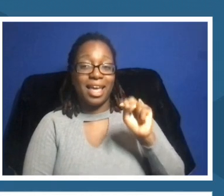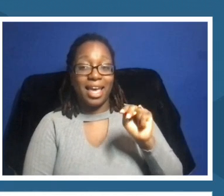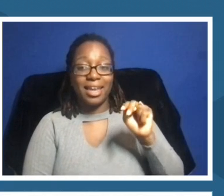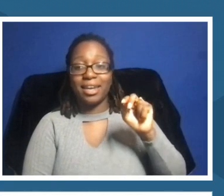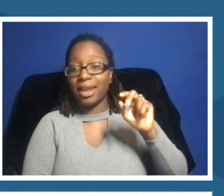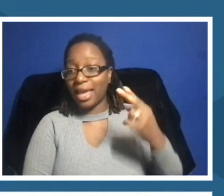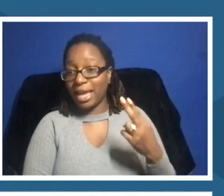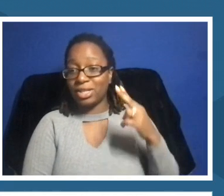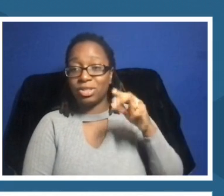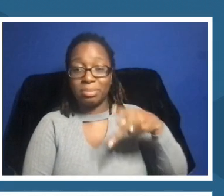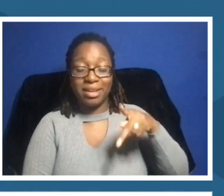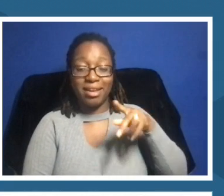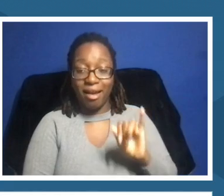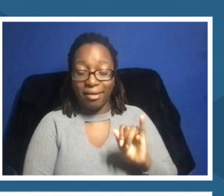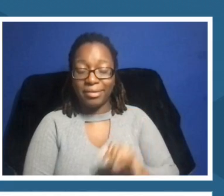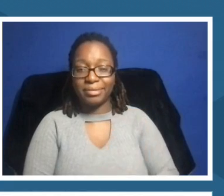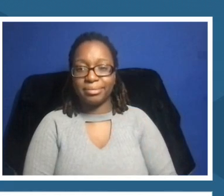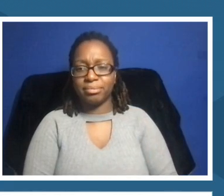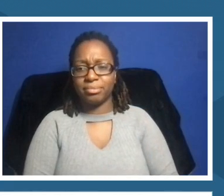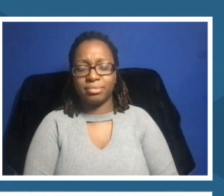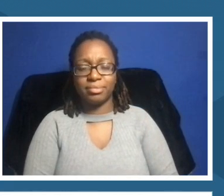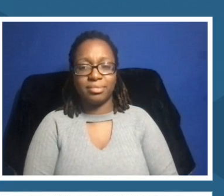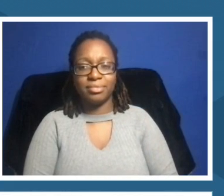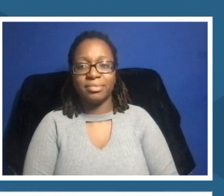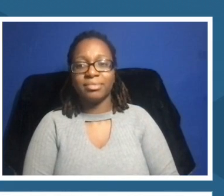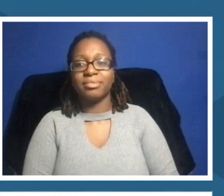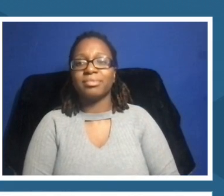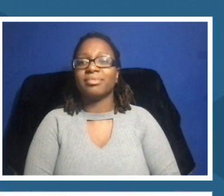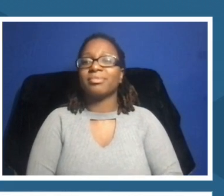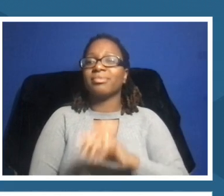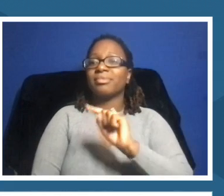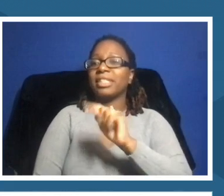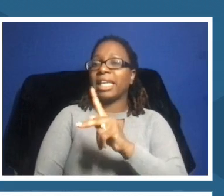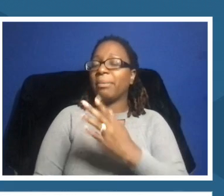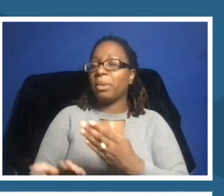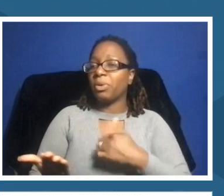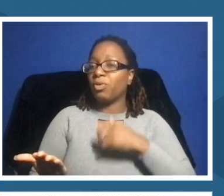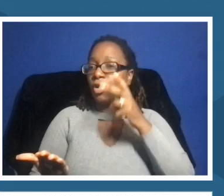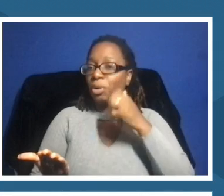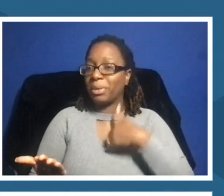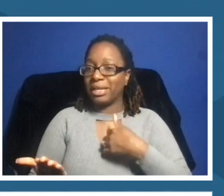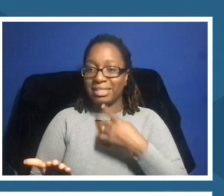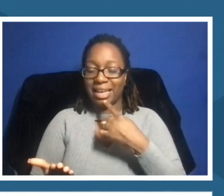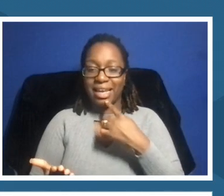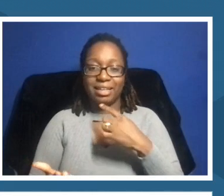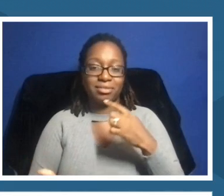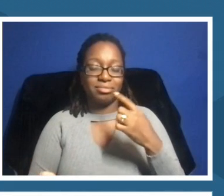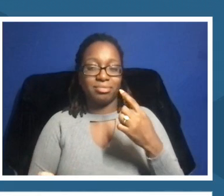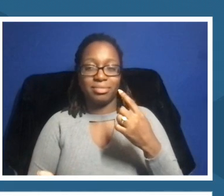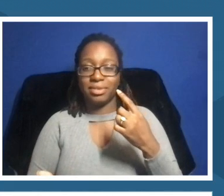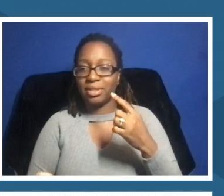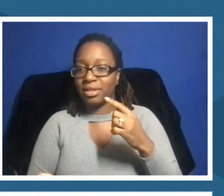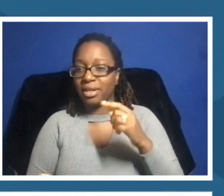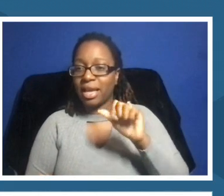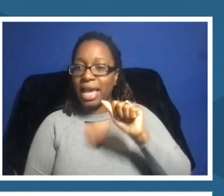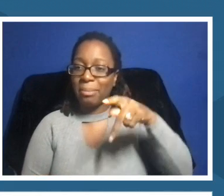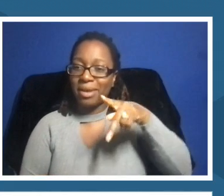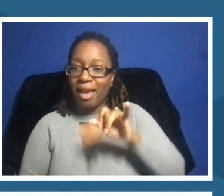pacific islander yeah and you also probably heard me say apis well that's the term that i am